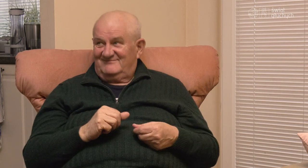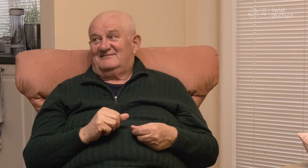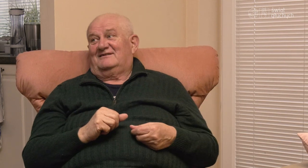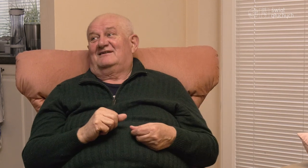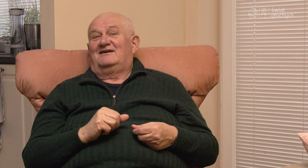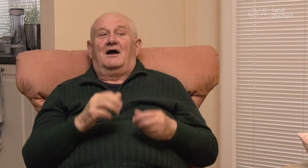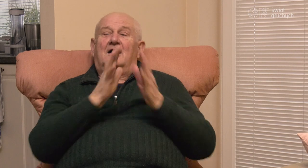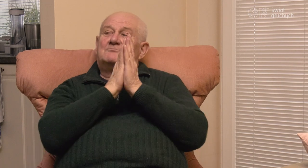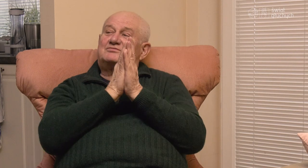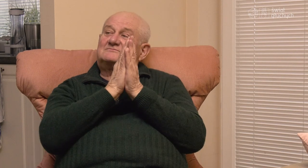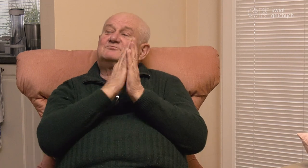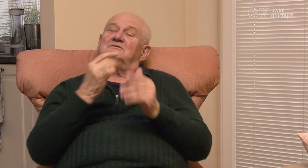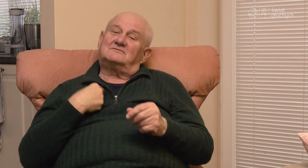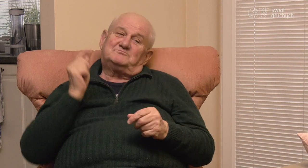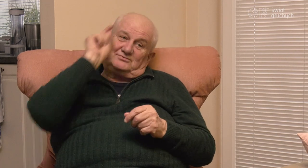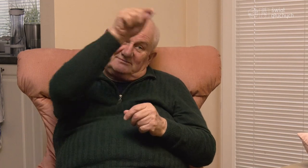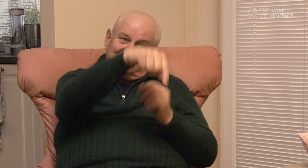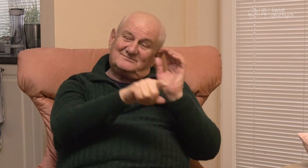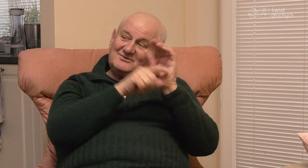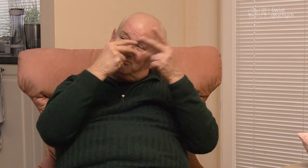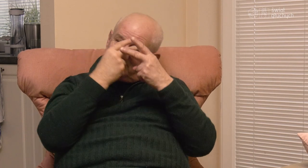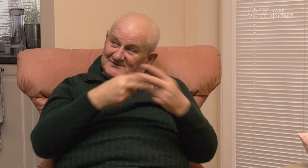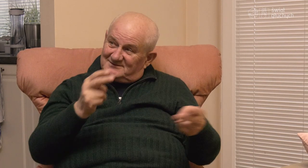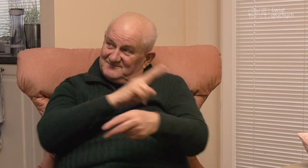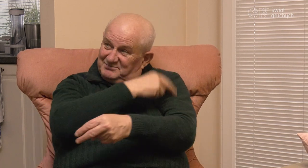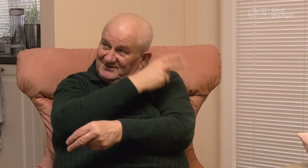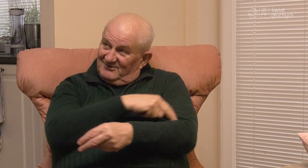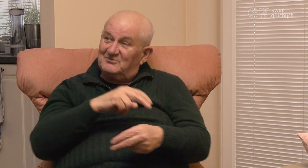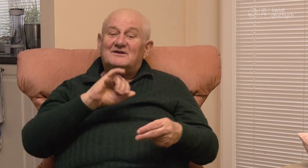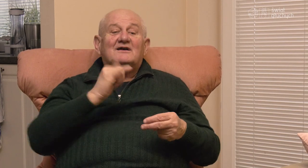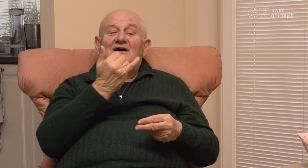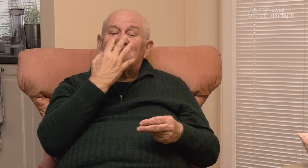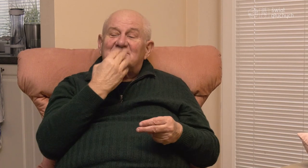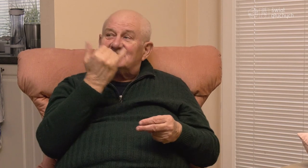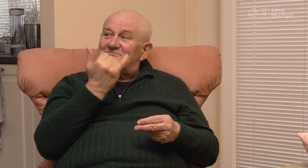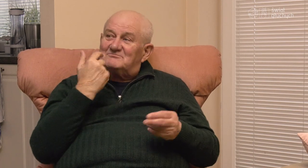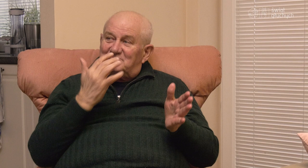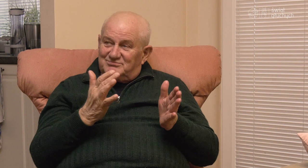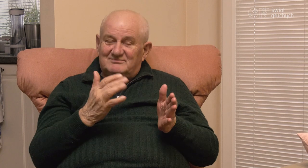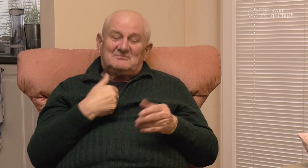He invited us to visit the little one.